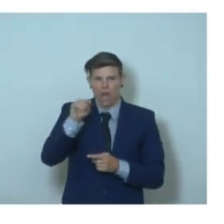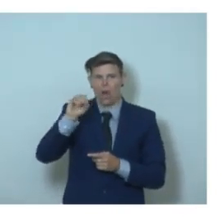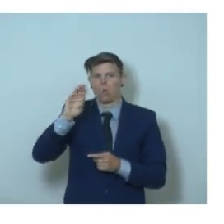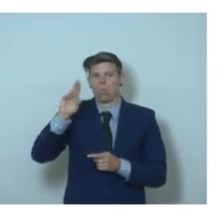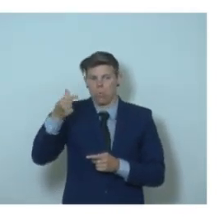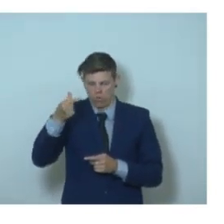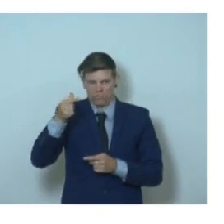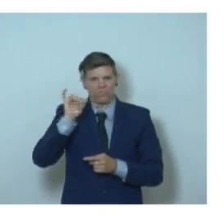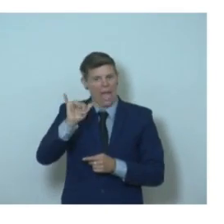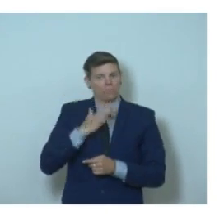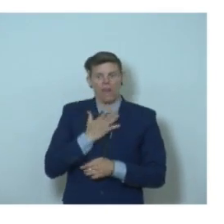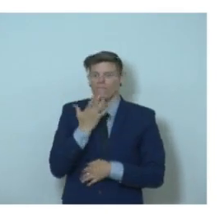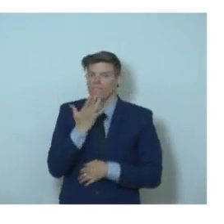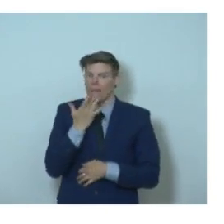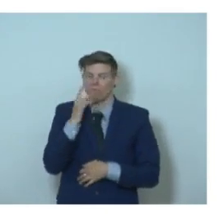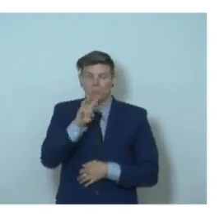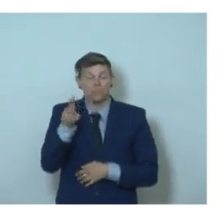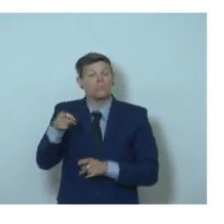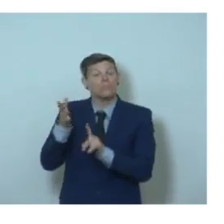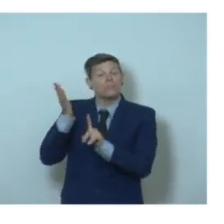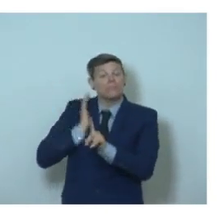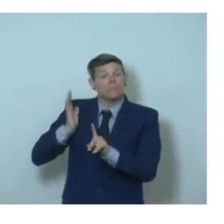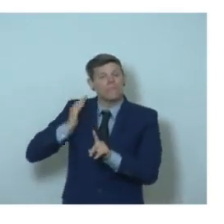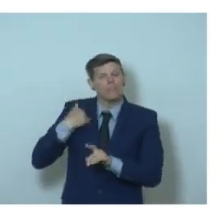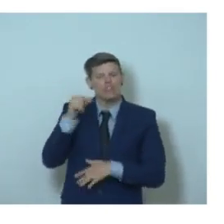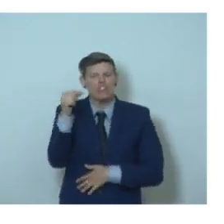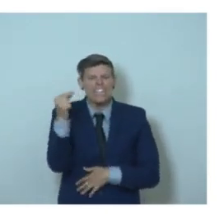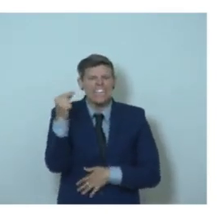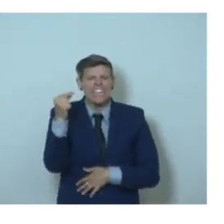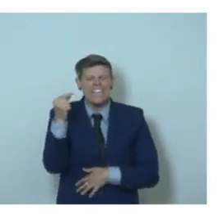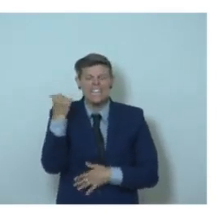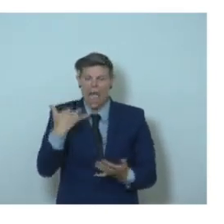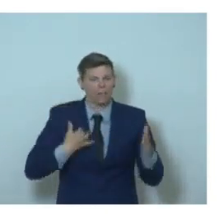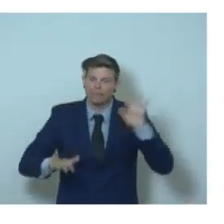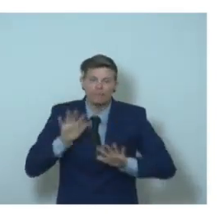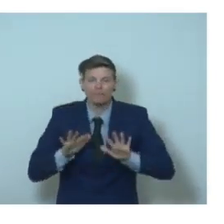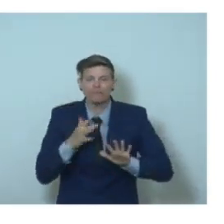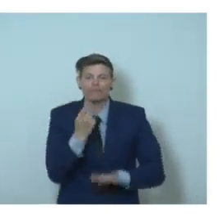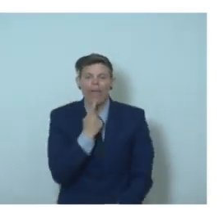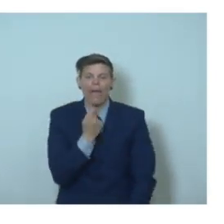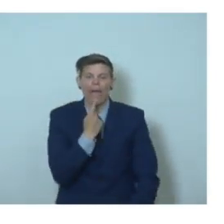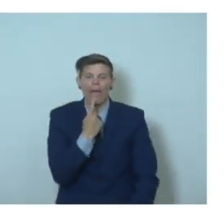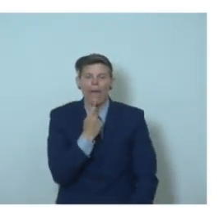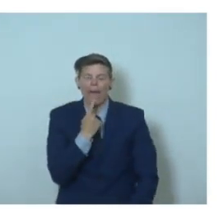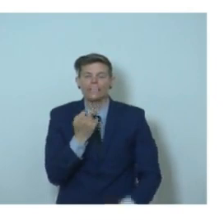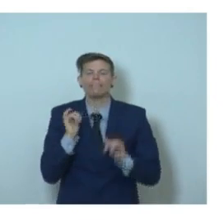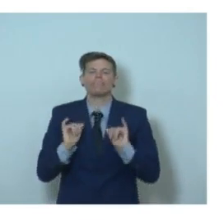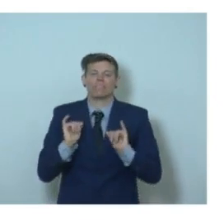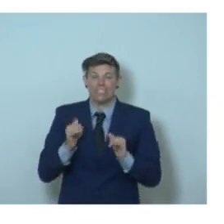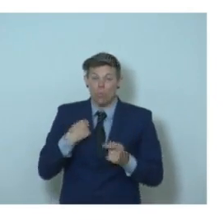WEIRD, NEW MEXICO HAD BEEN GREEN FOR A COUPLE WEEKS RUNNING WE’VE TURNED RAT AND YOU CAN SEE HERE.